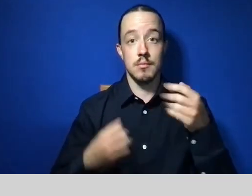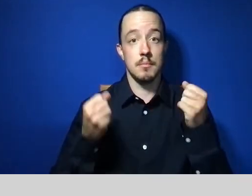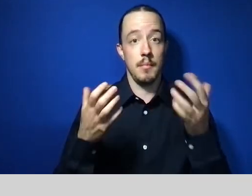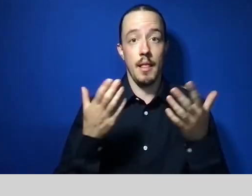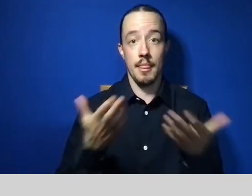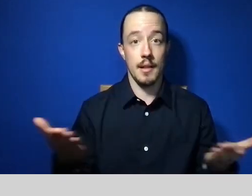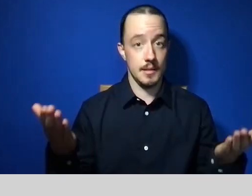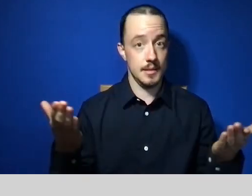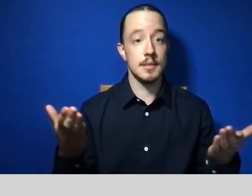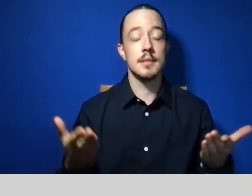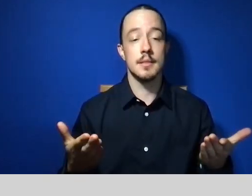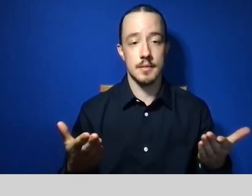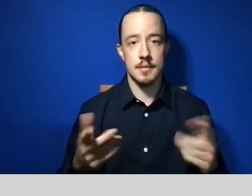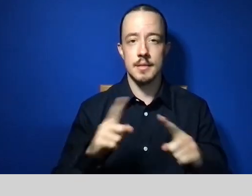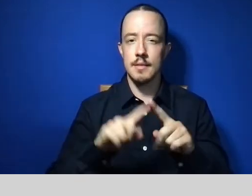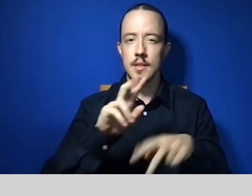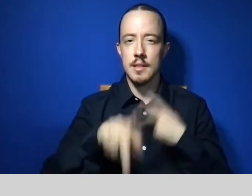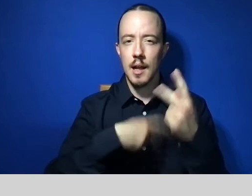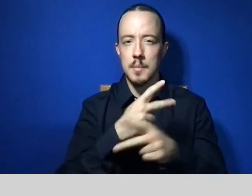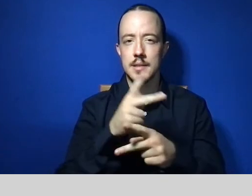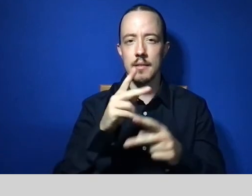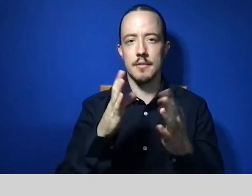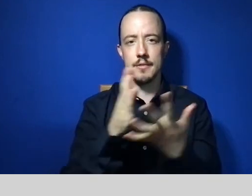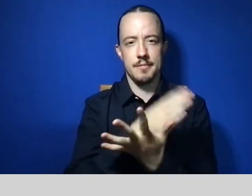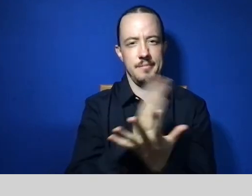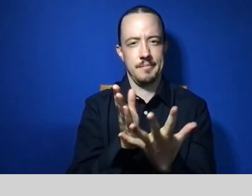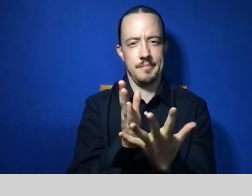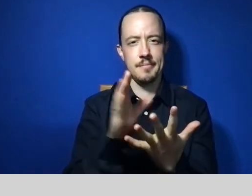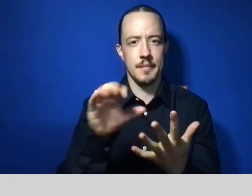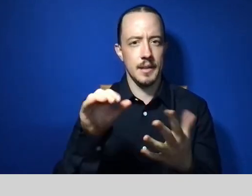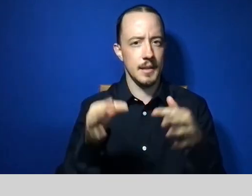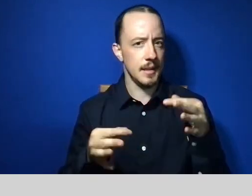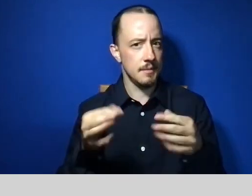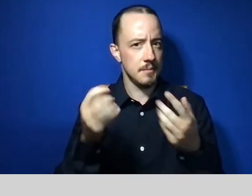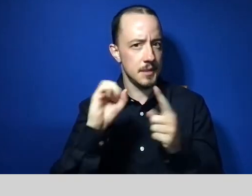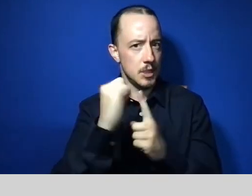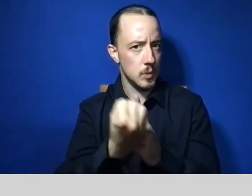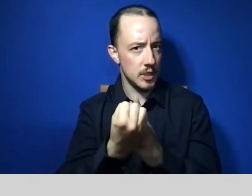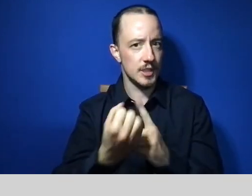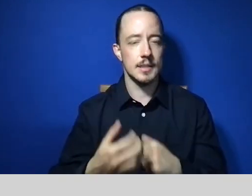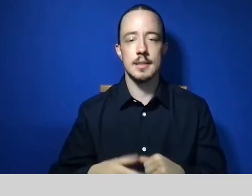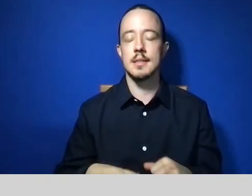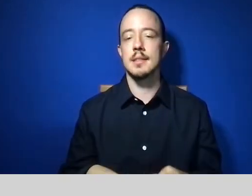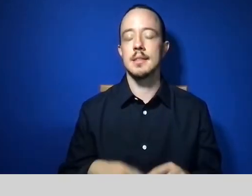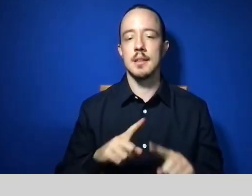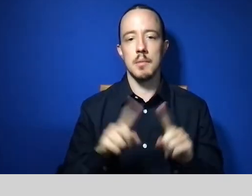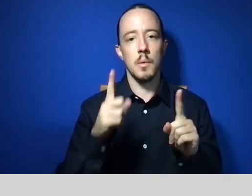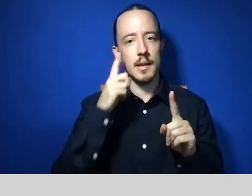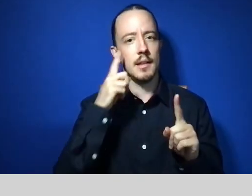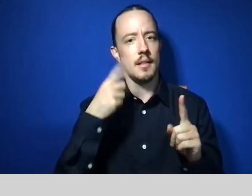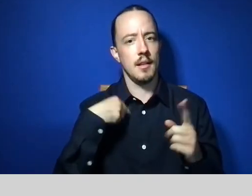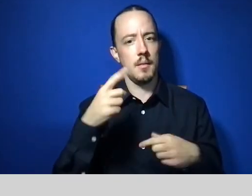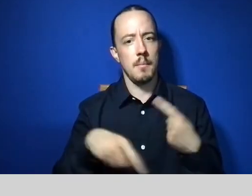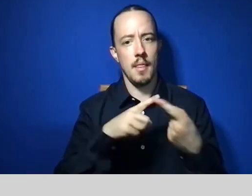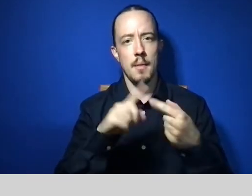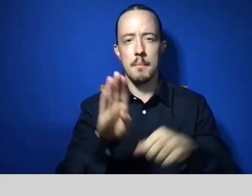look out for, lots of different edge cases. So what we really want to do is think about what's core to our business and the problem that we're trying to solve.